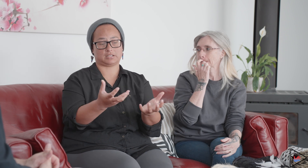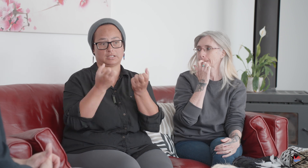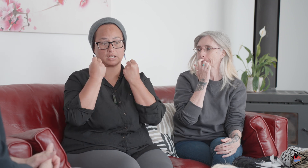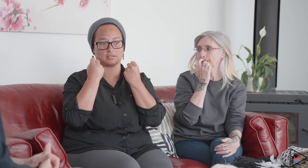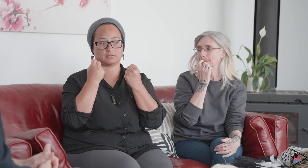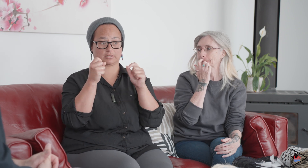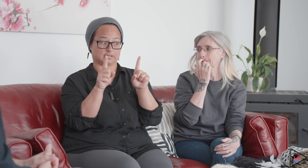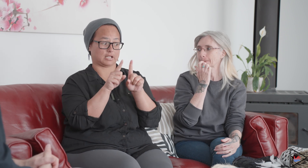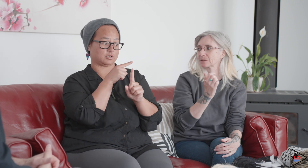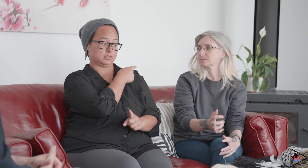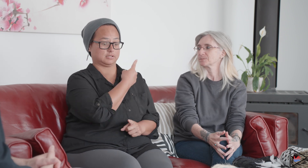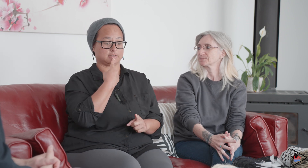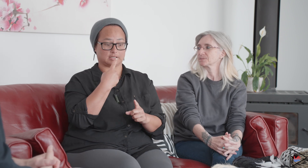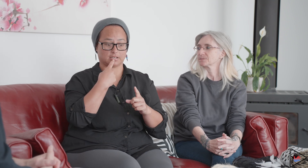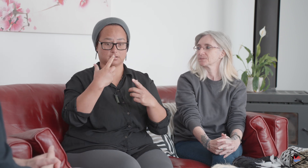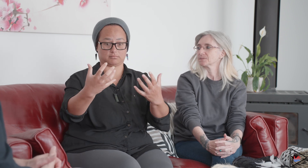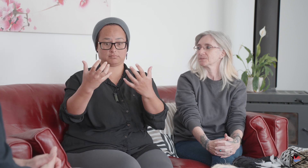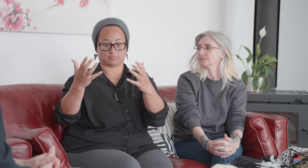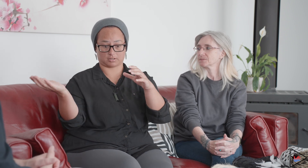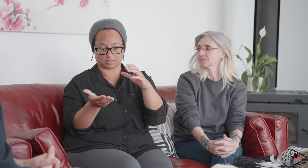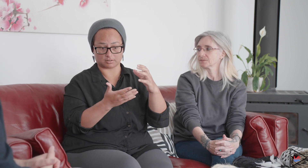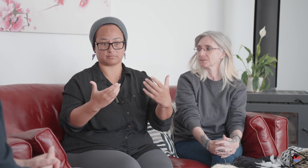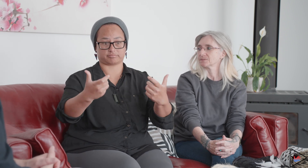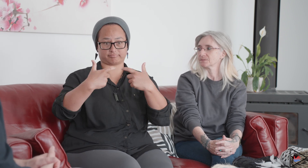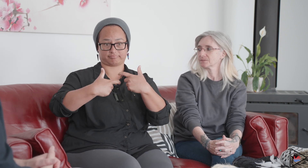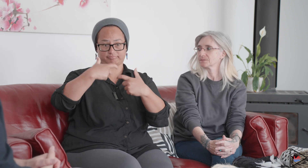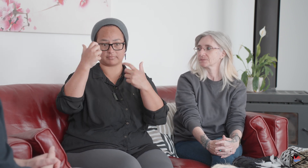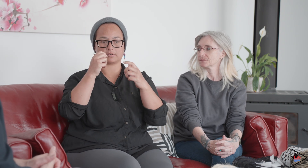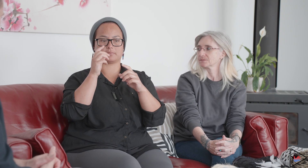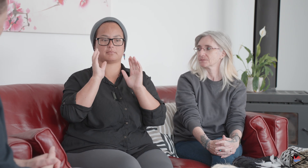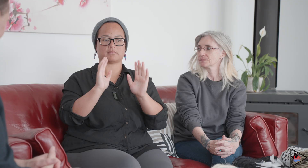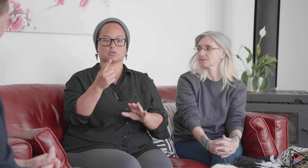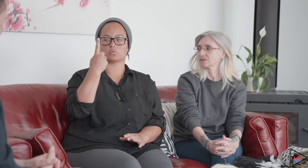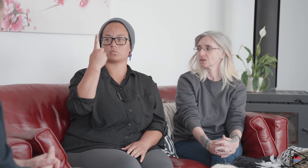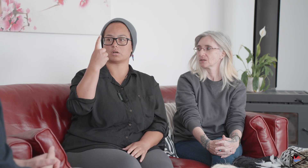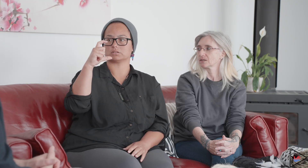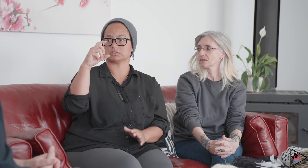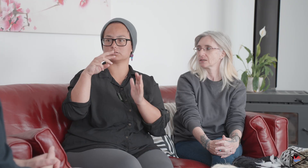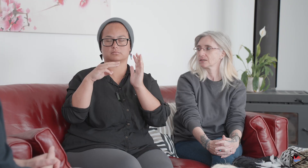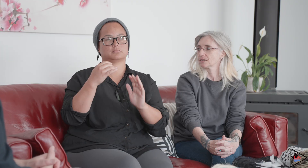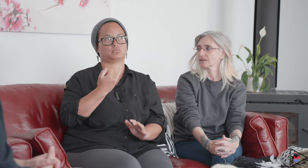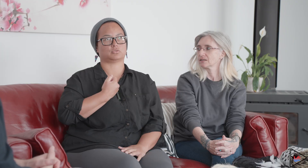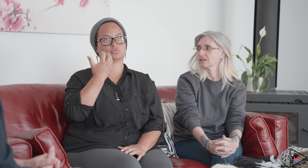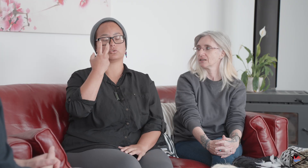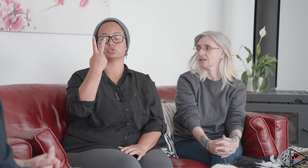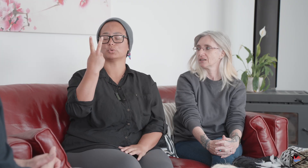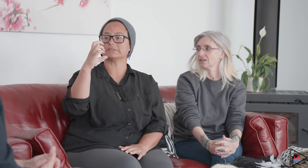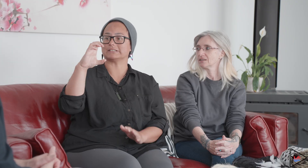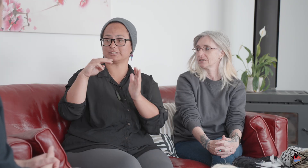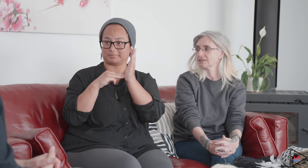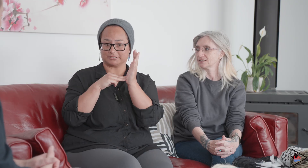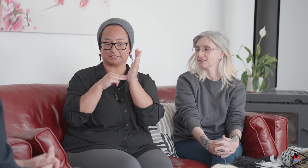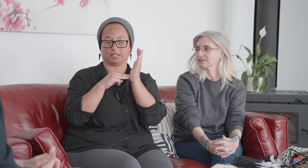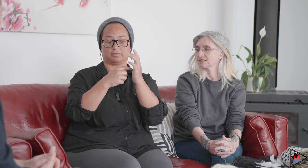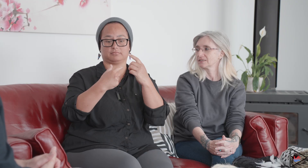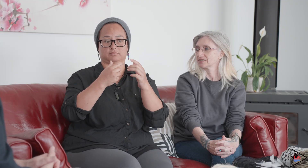to get to this end result? Well as Charee said, after cutting the harakeke leaves, you have to cut